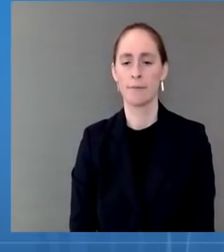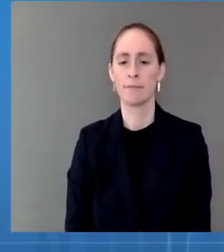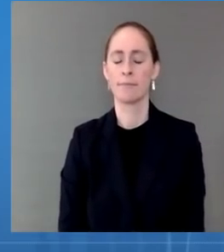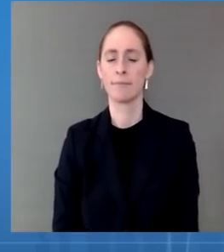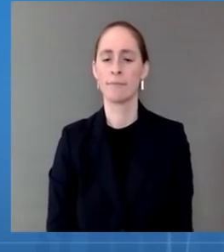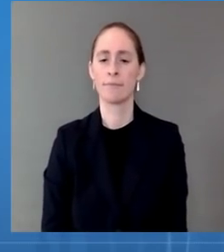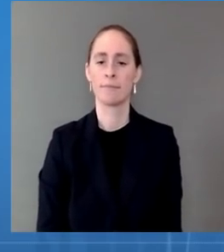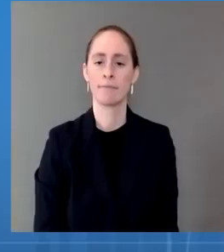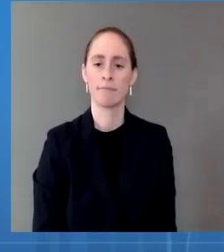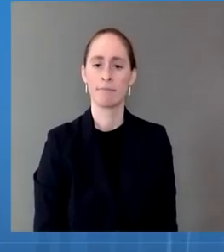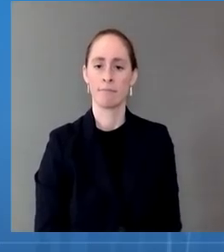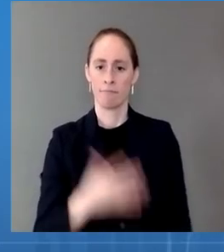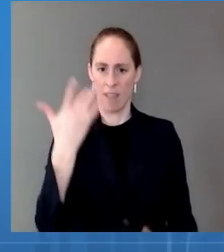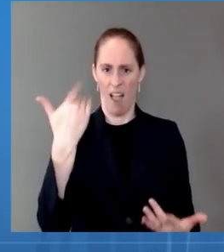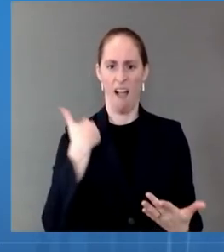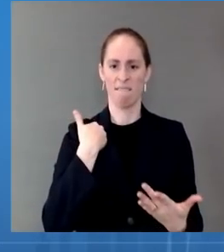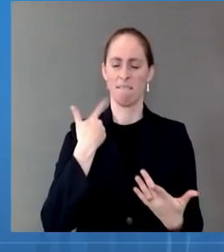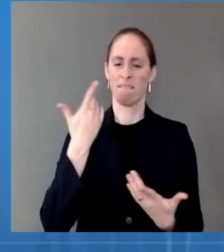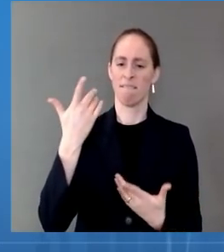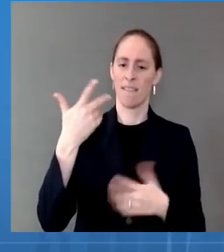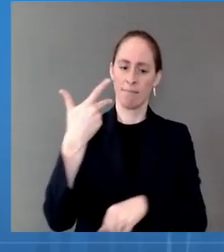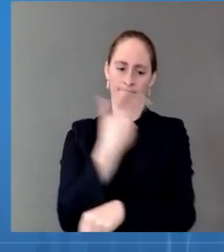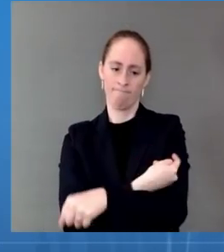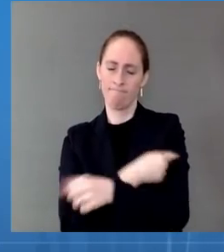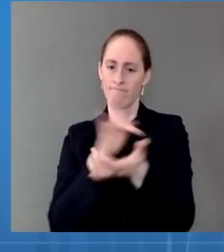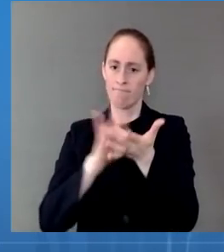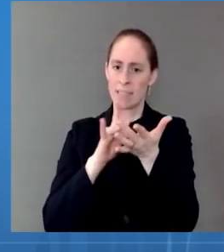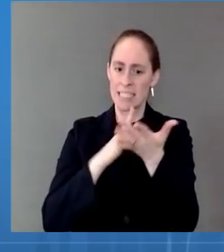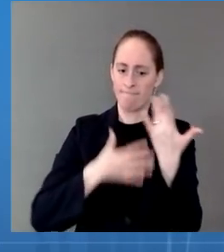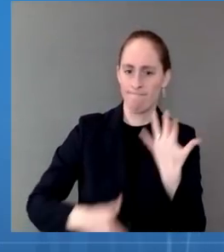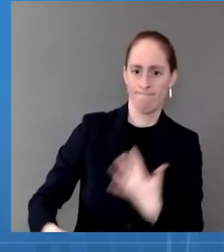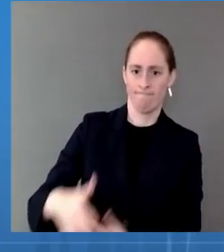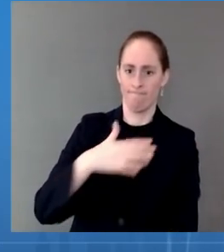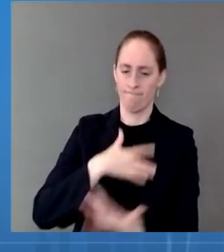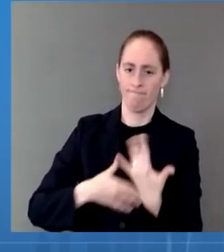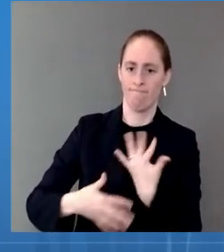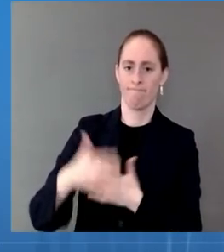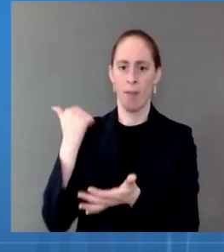A striking endorsement of the importance of boosting.